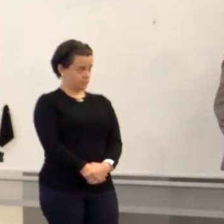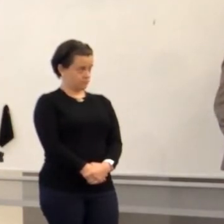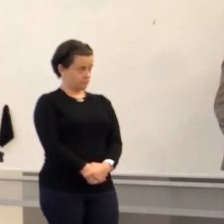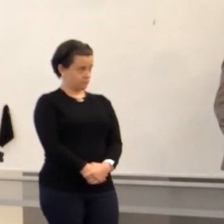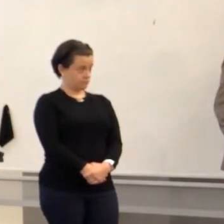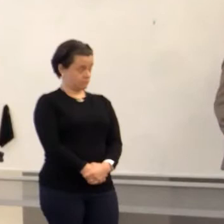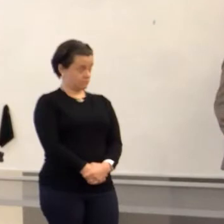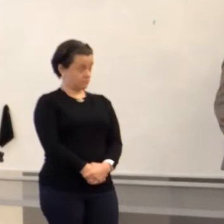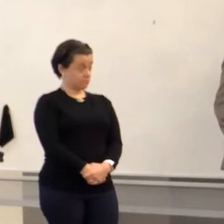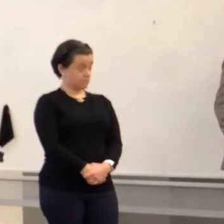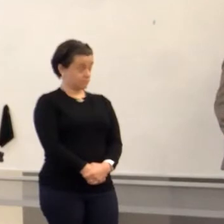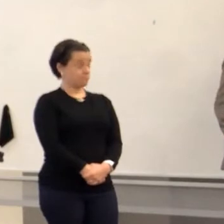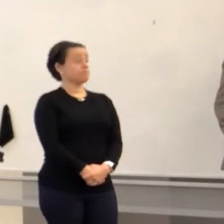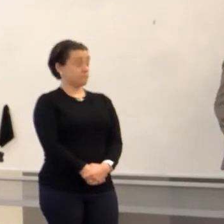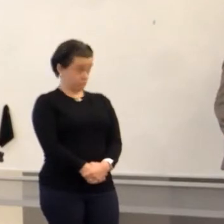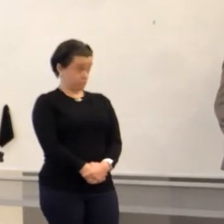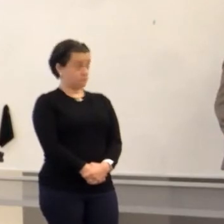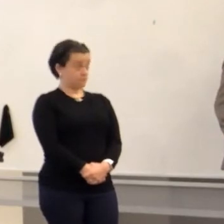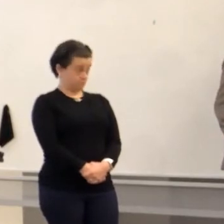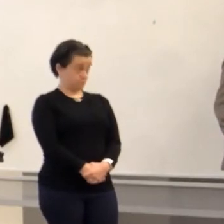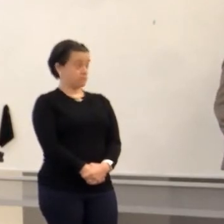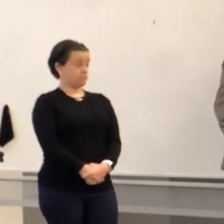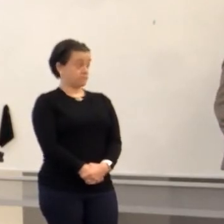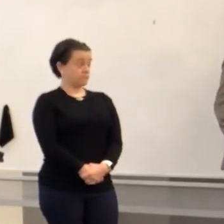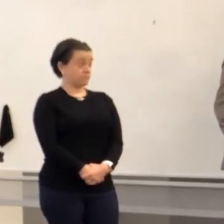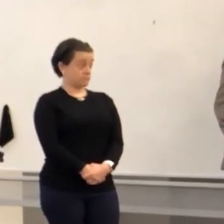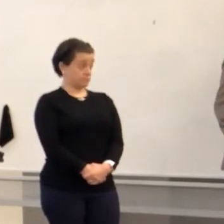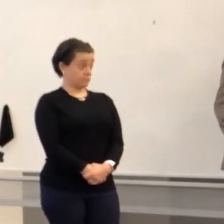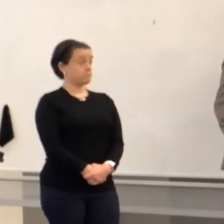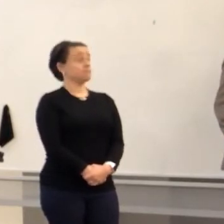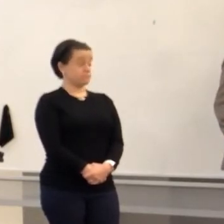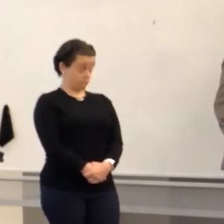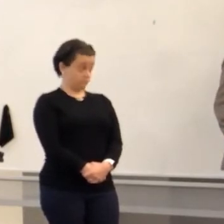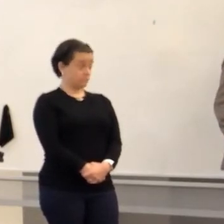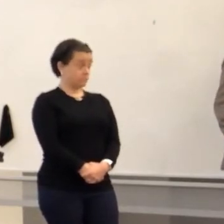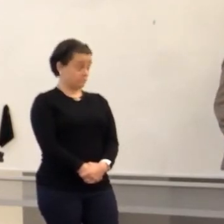They were the only clinic in the United States that provides all of (mumbles) services.